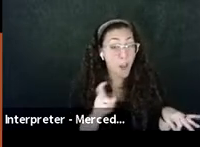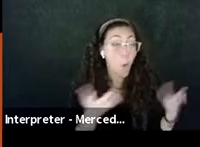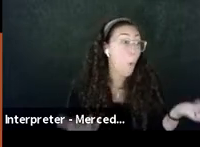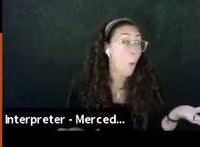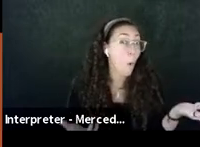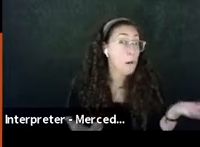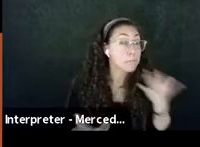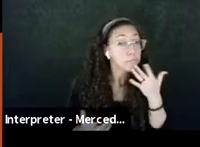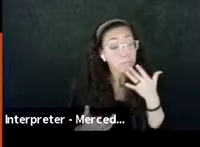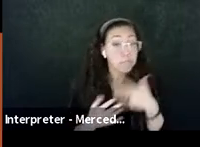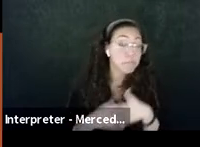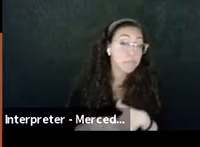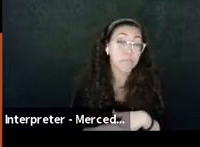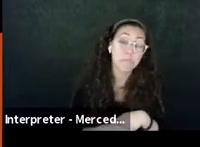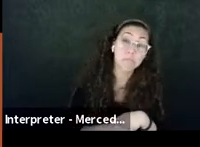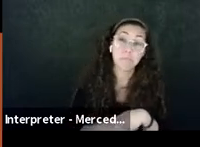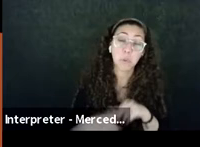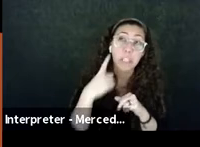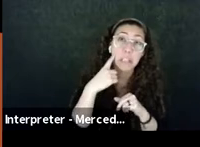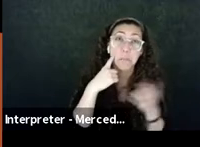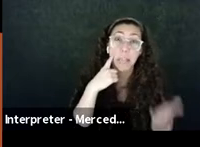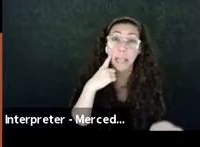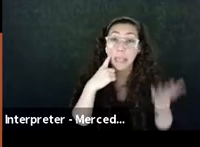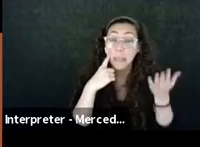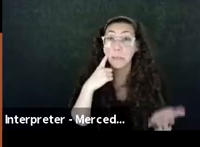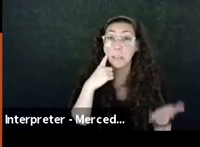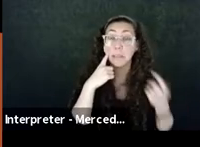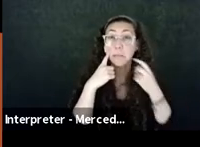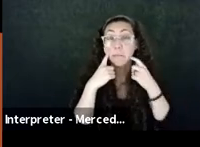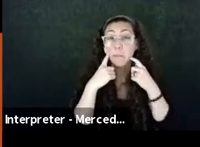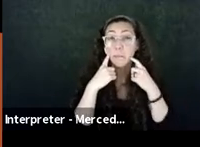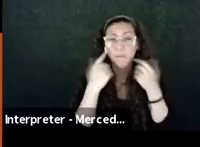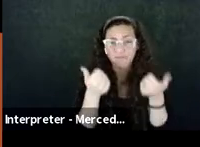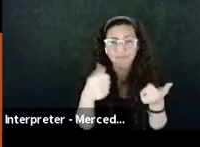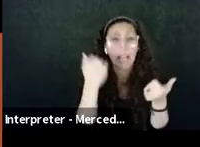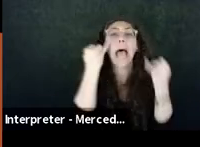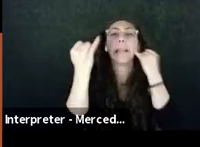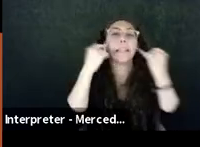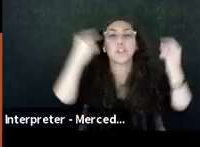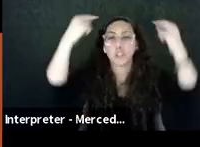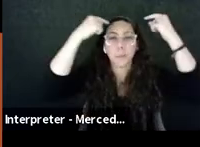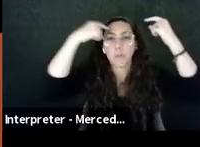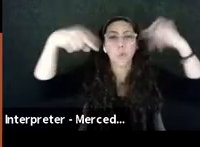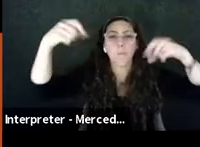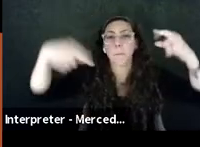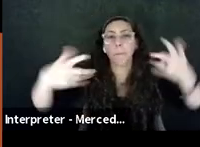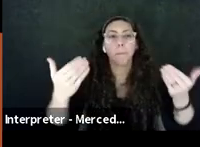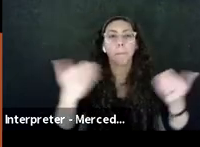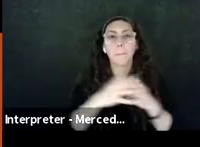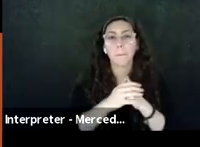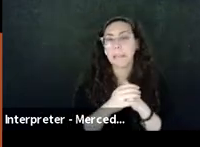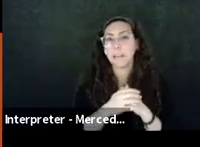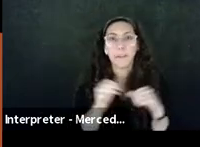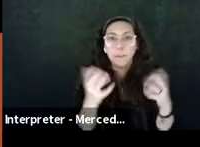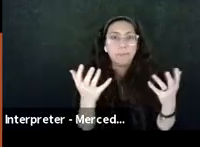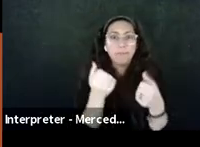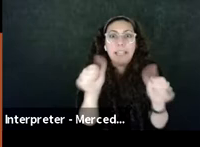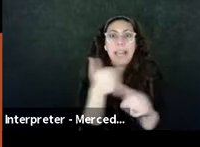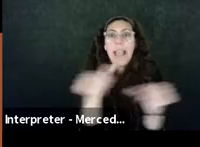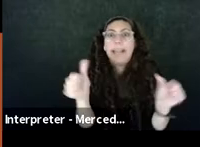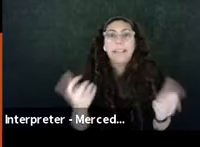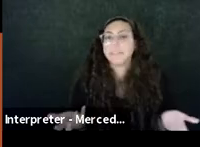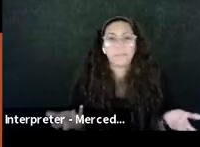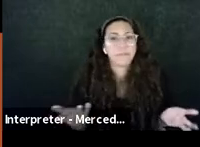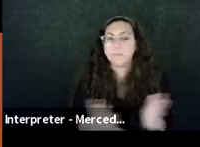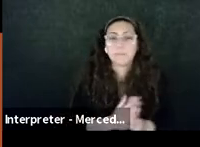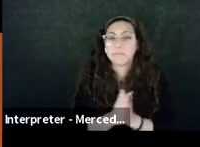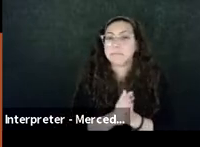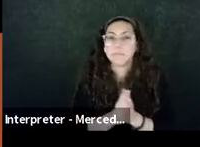Natalie Chavez: Do you think that, you know, I don't know what does anybody have any ideas about that because at this point. It could be anything we could make any, any kind of idea decisions about how the referral process could go